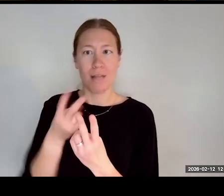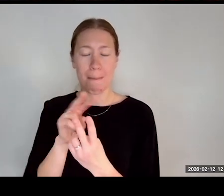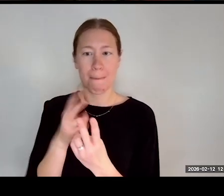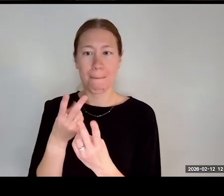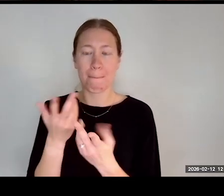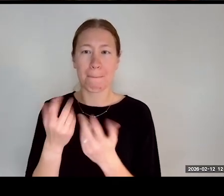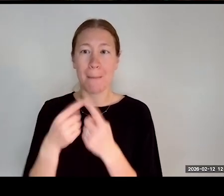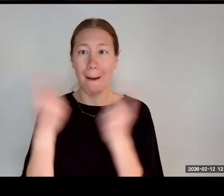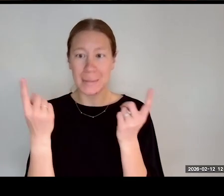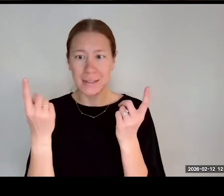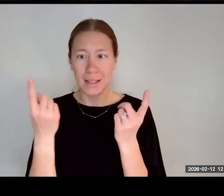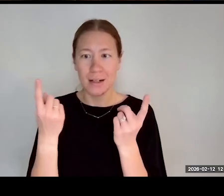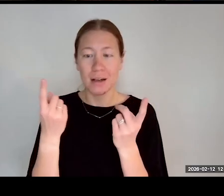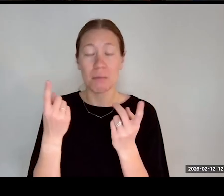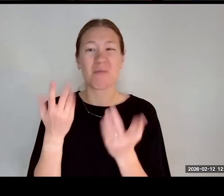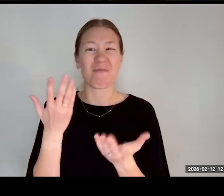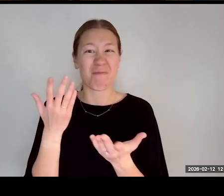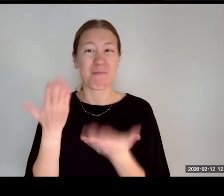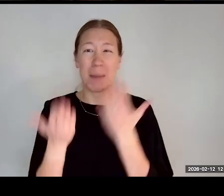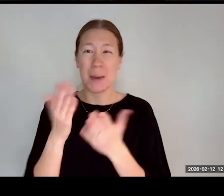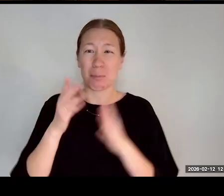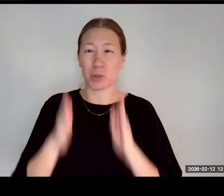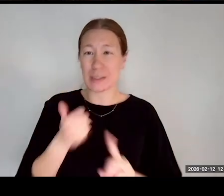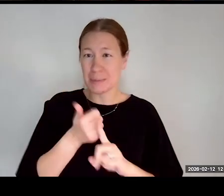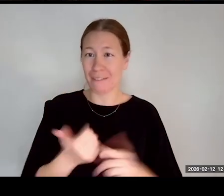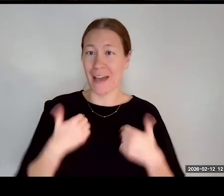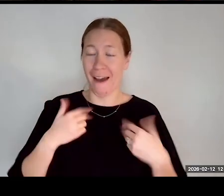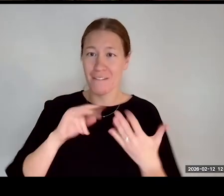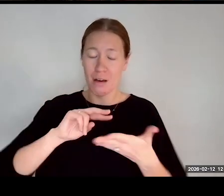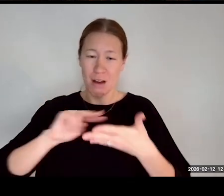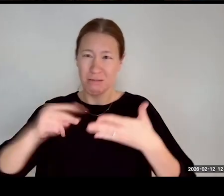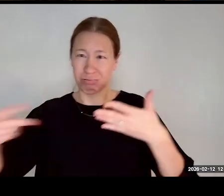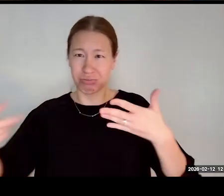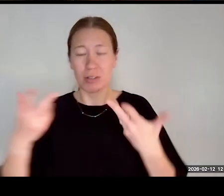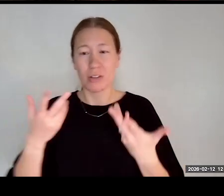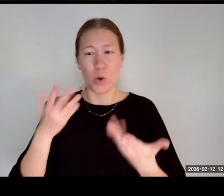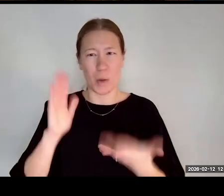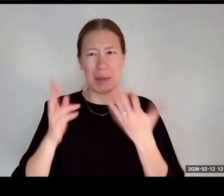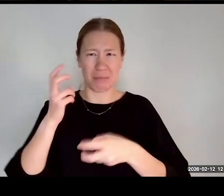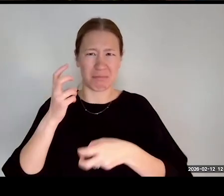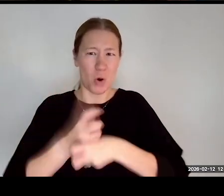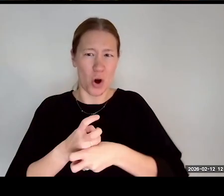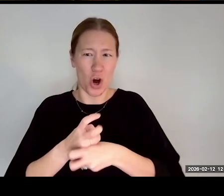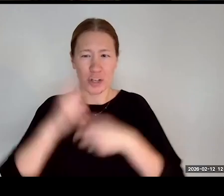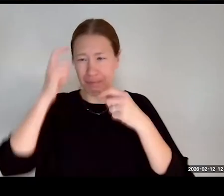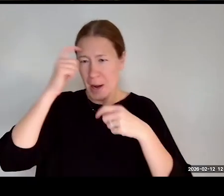if these two letters look too similar to each other, it can be, again, really cumbersome for brains to work out the difference between them